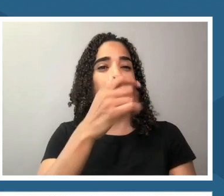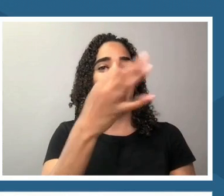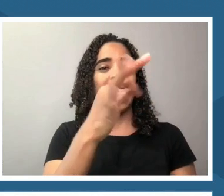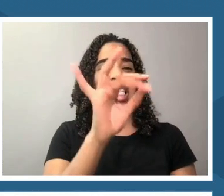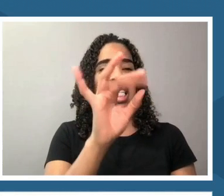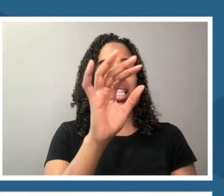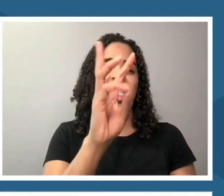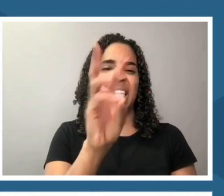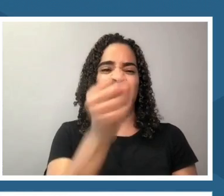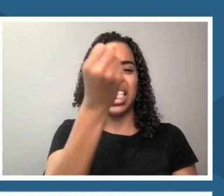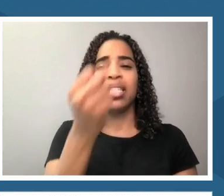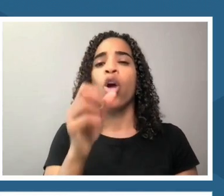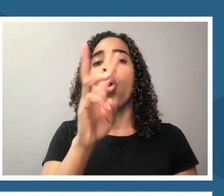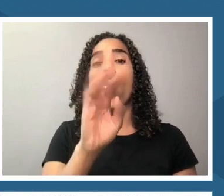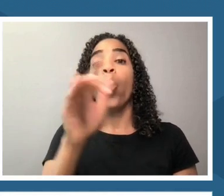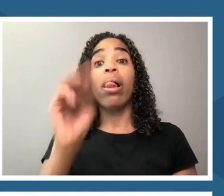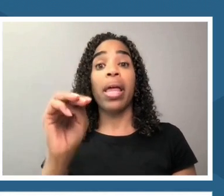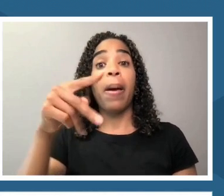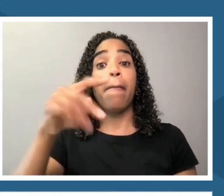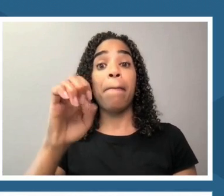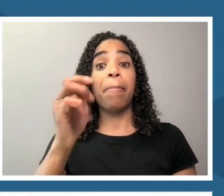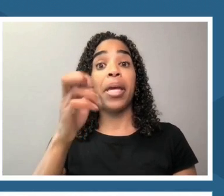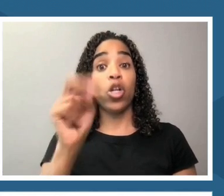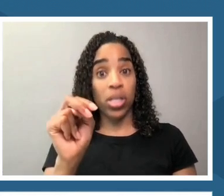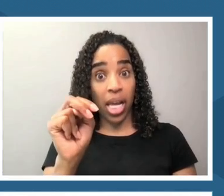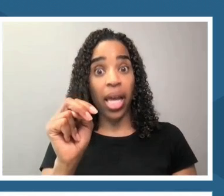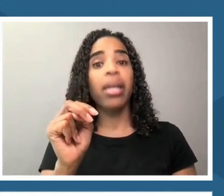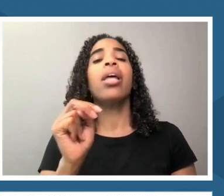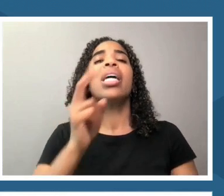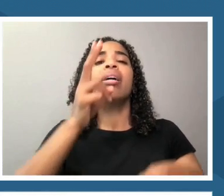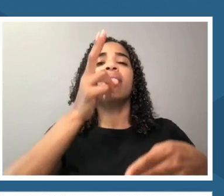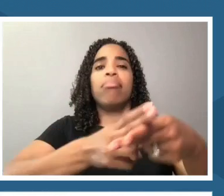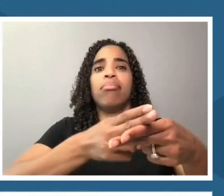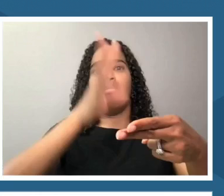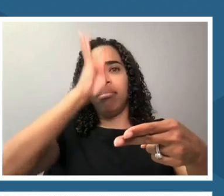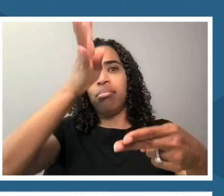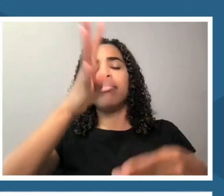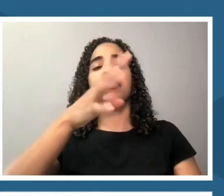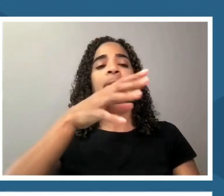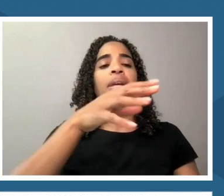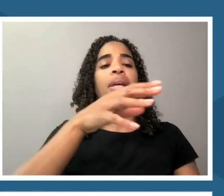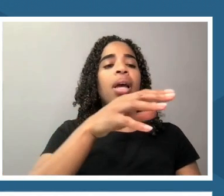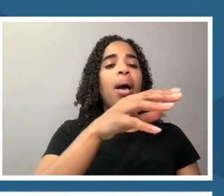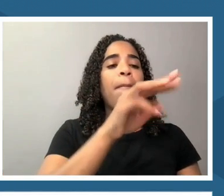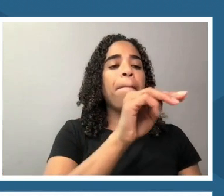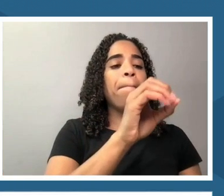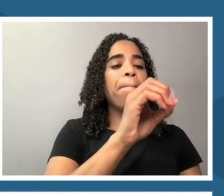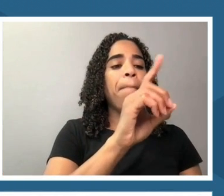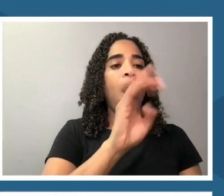peterson first coined the term model minority in it right and in that article